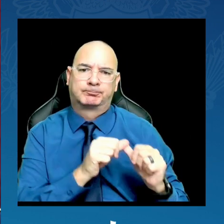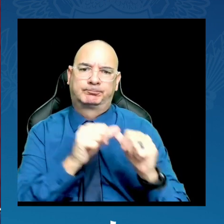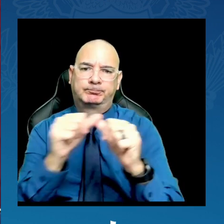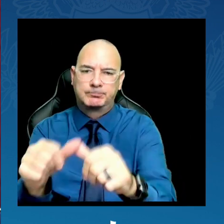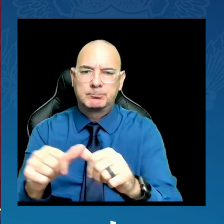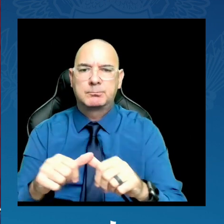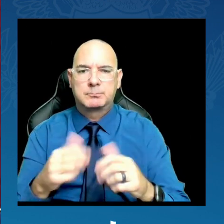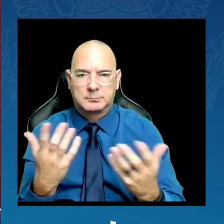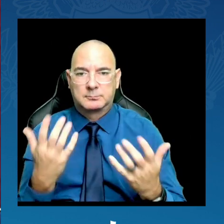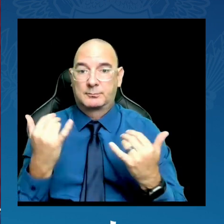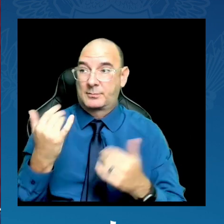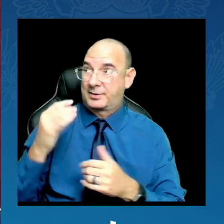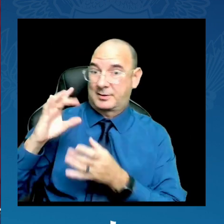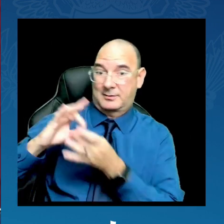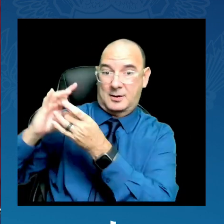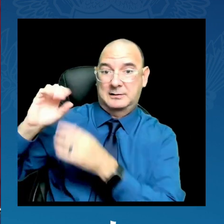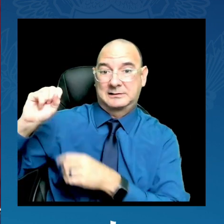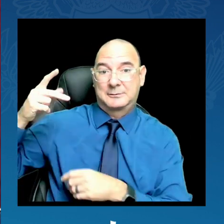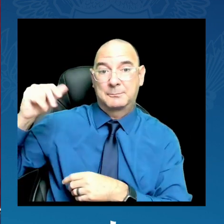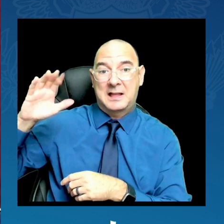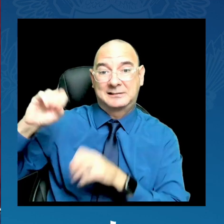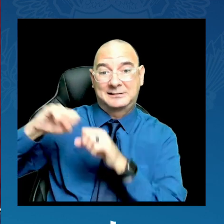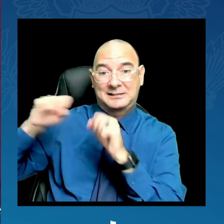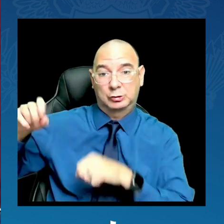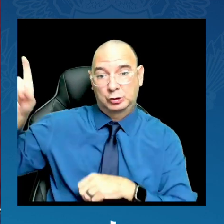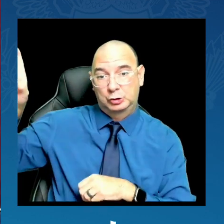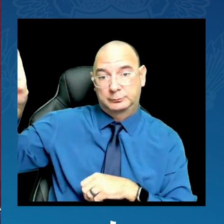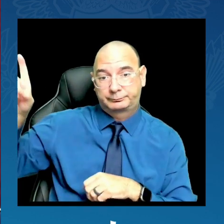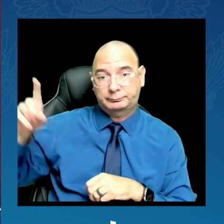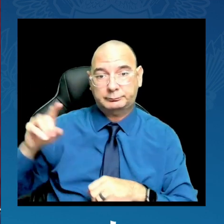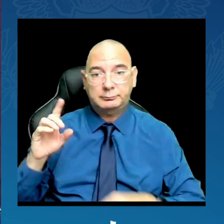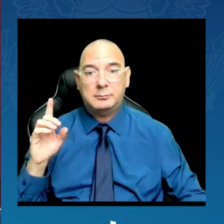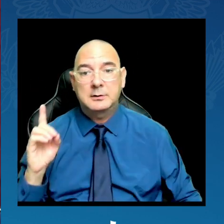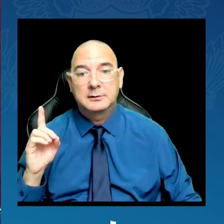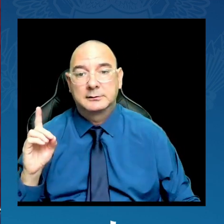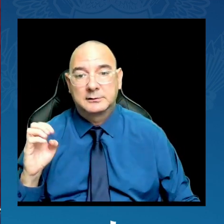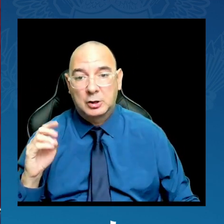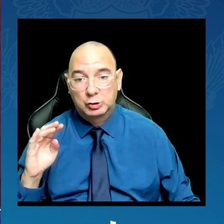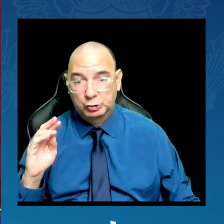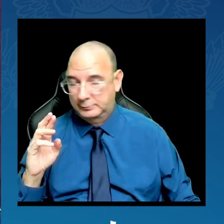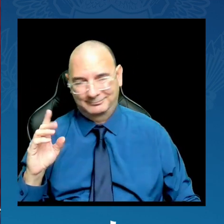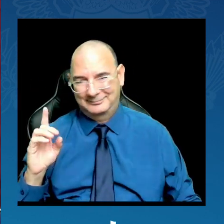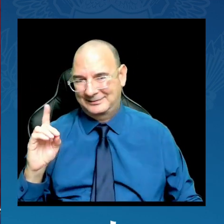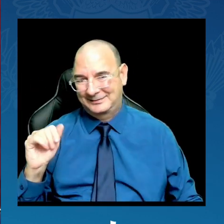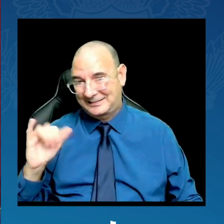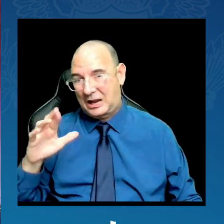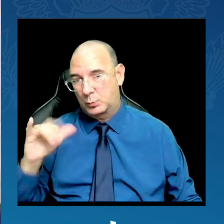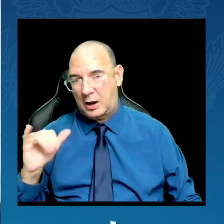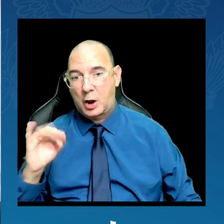Deputy Secretary of Commerce Don Graves. Can you speak to the work that Commerce is doing